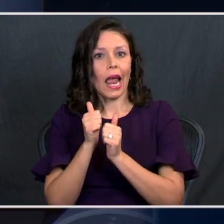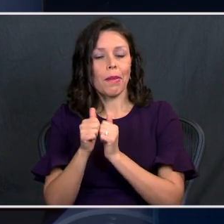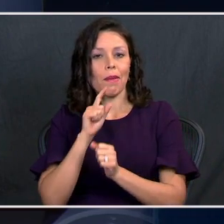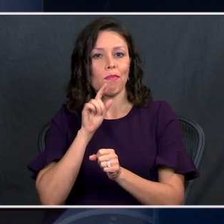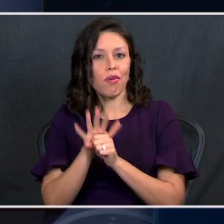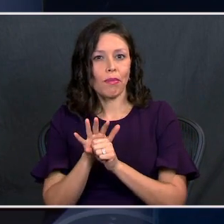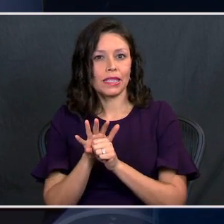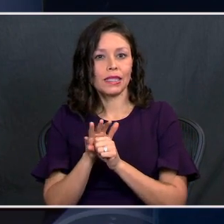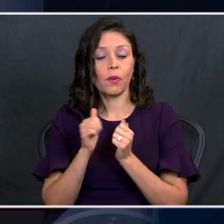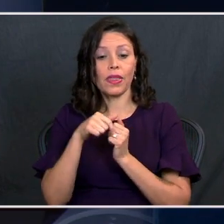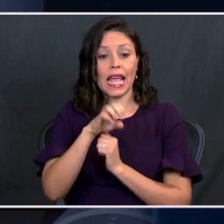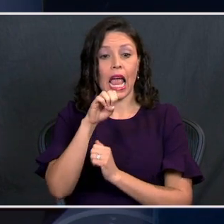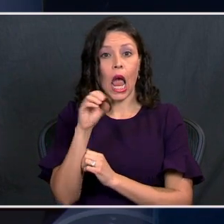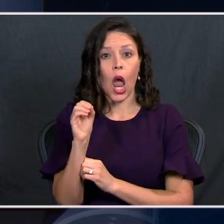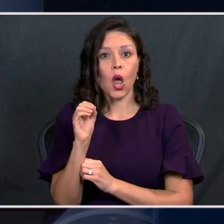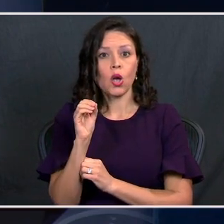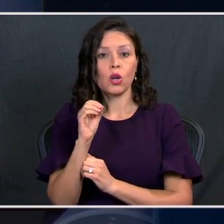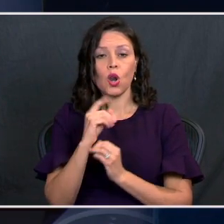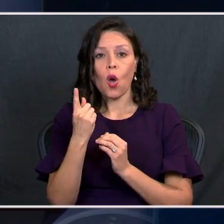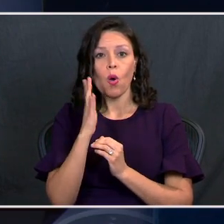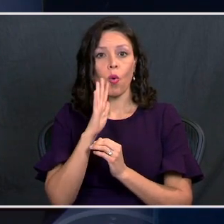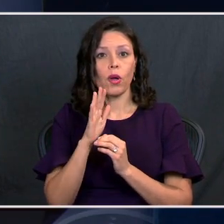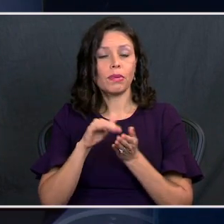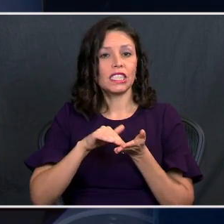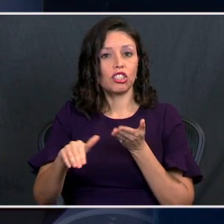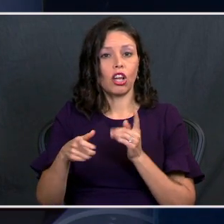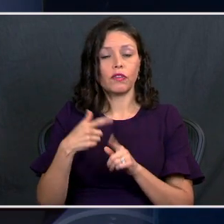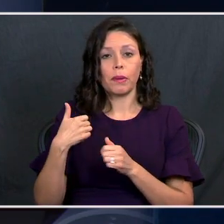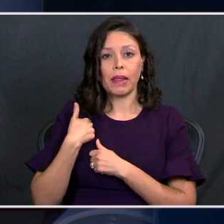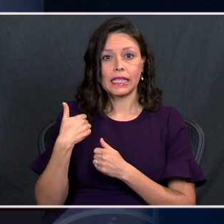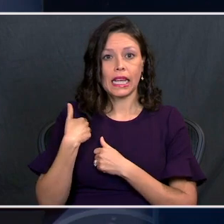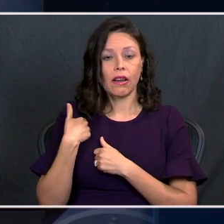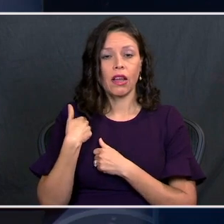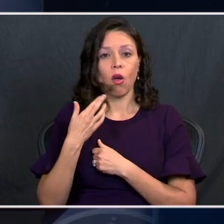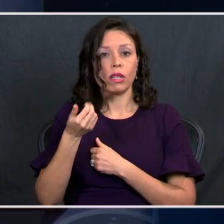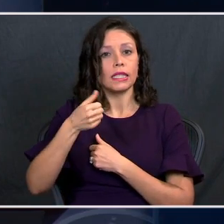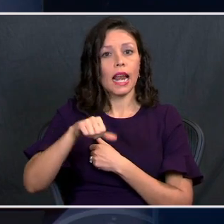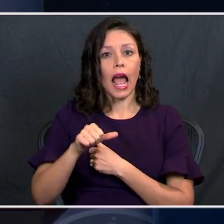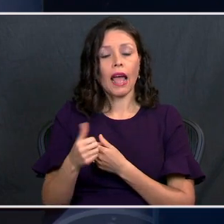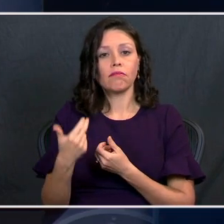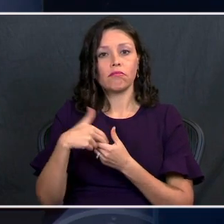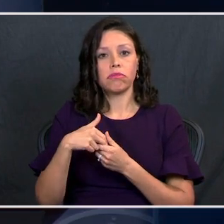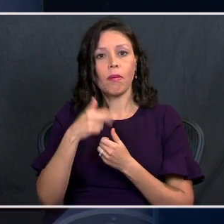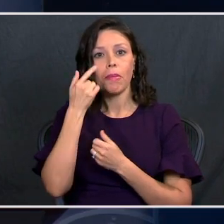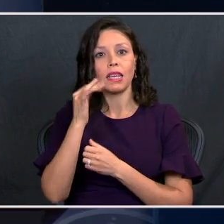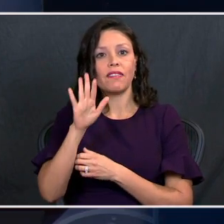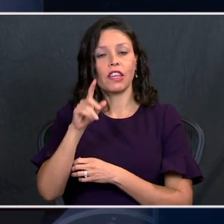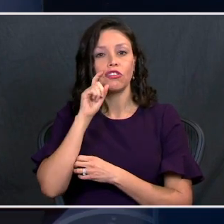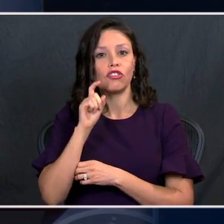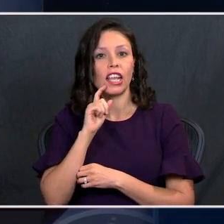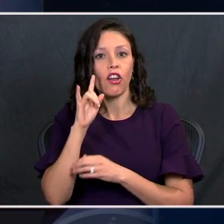With this EO, no one will be separated or discharged from the military or denied reenlistment on the basis of gender identity.